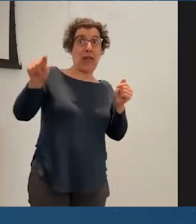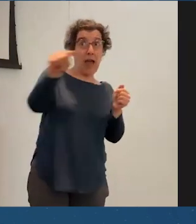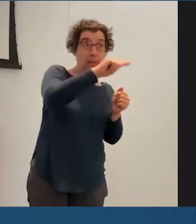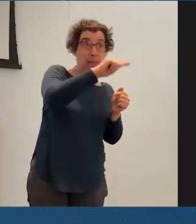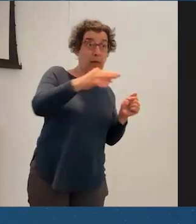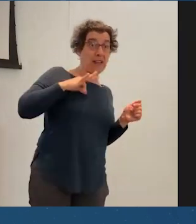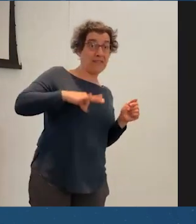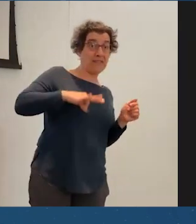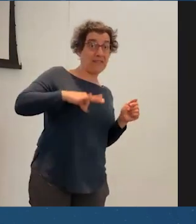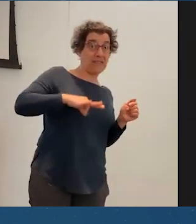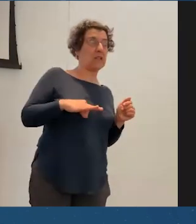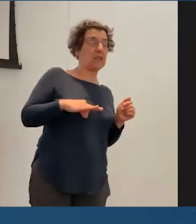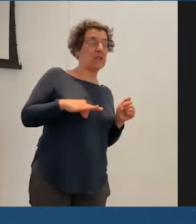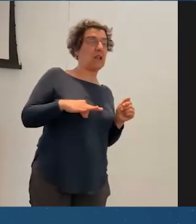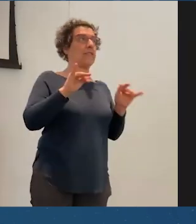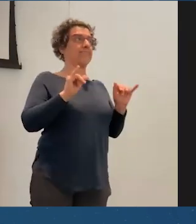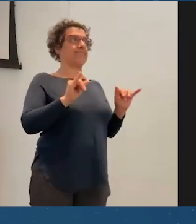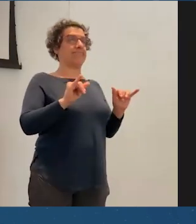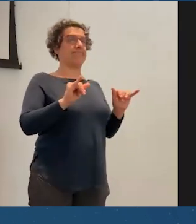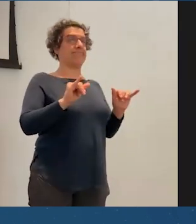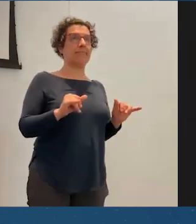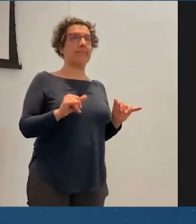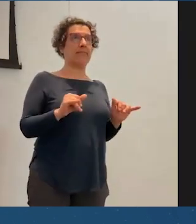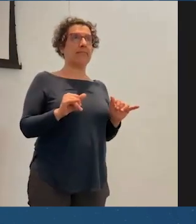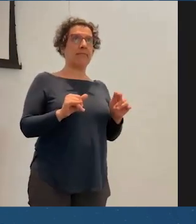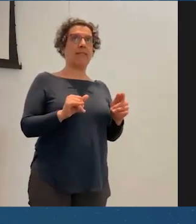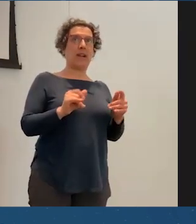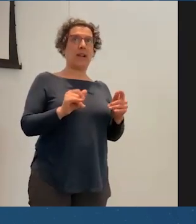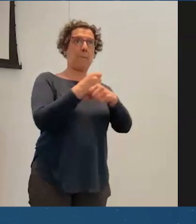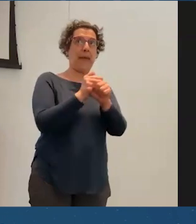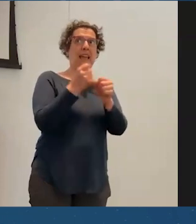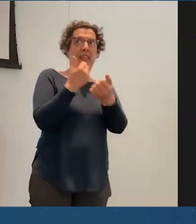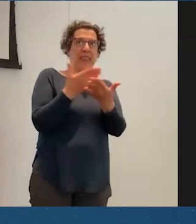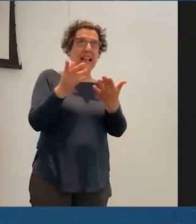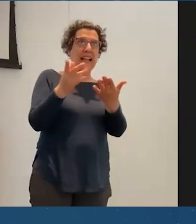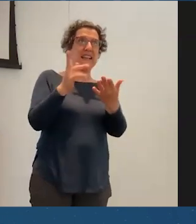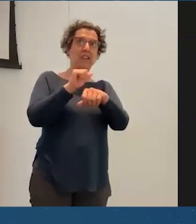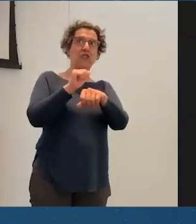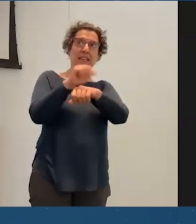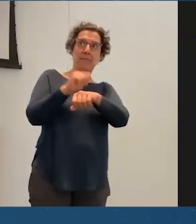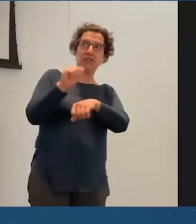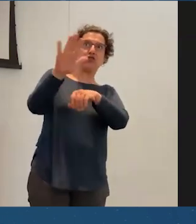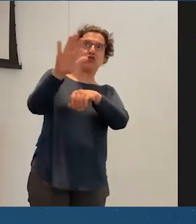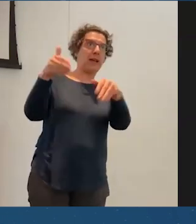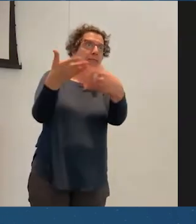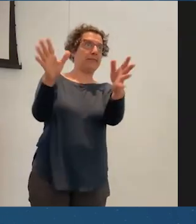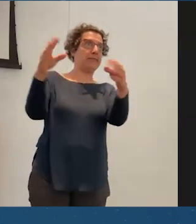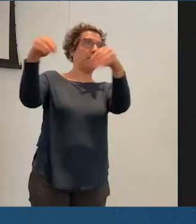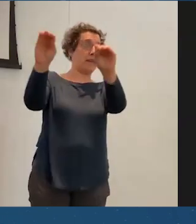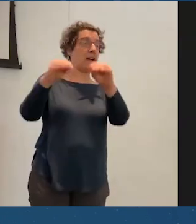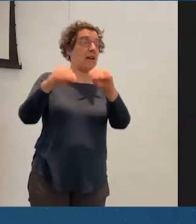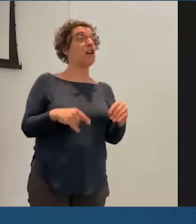ends up landing things that actually can get shipped eventually. And so it drives innovation.